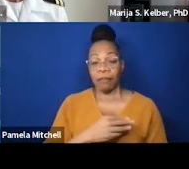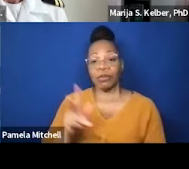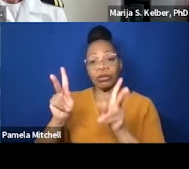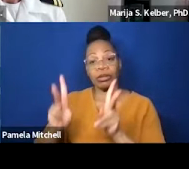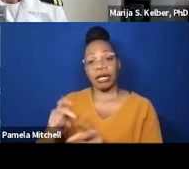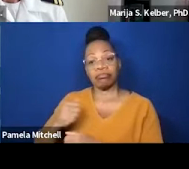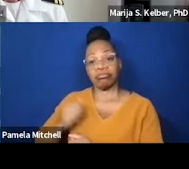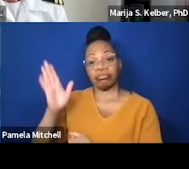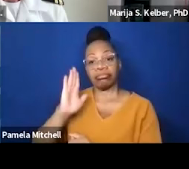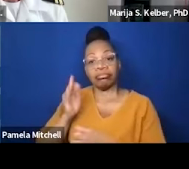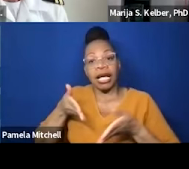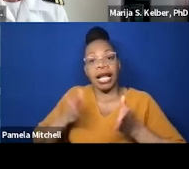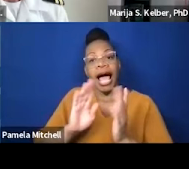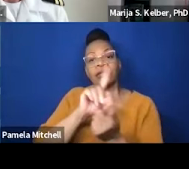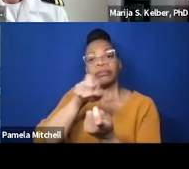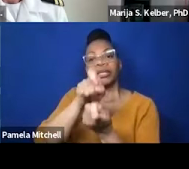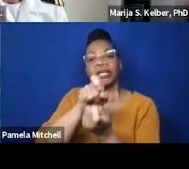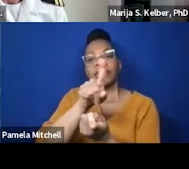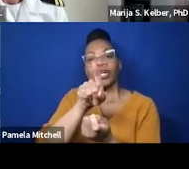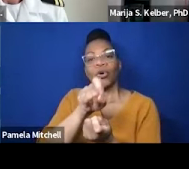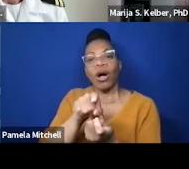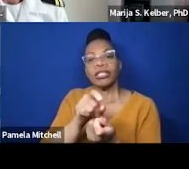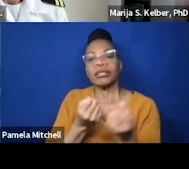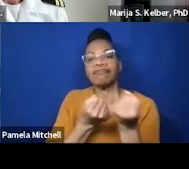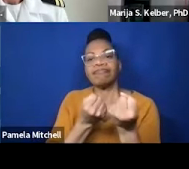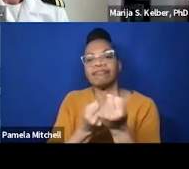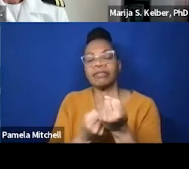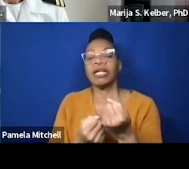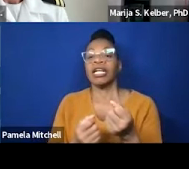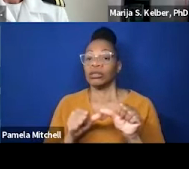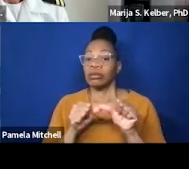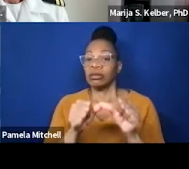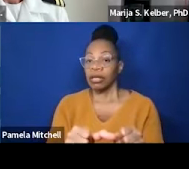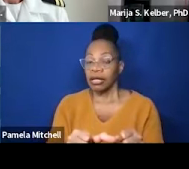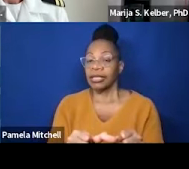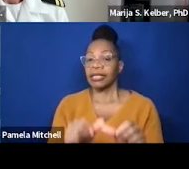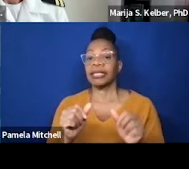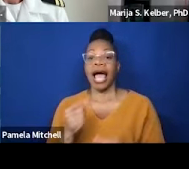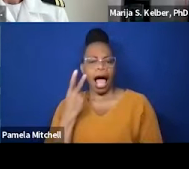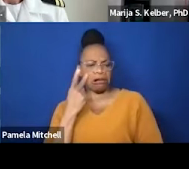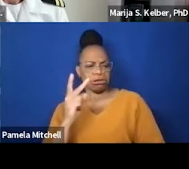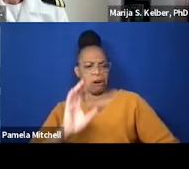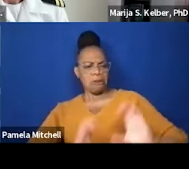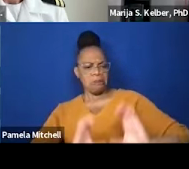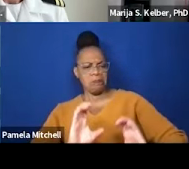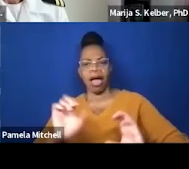and ongoing support to inmates who were incarcerated. I saw in the chat a colleague from Sterling, Sterling, Colorado, the correctional facility,